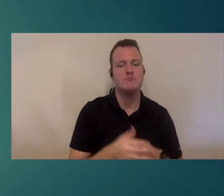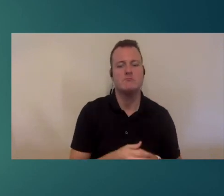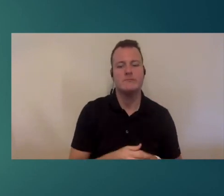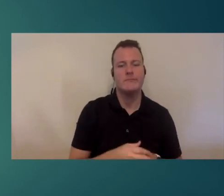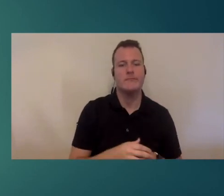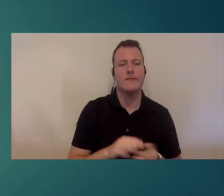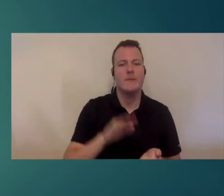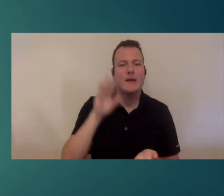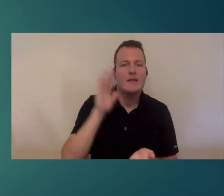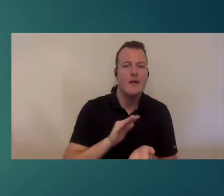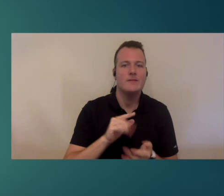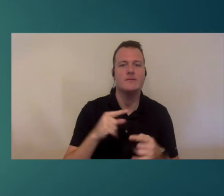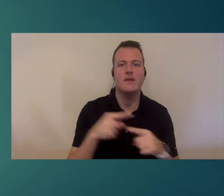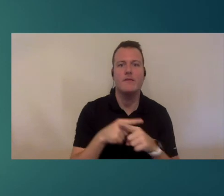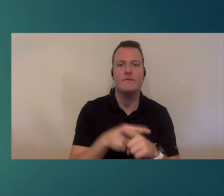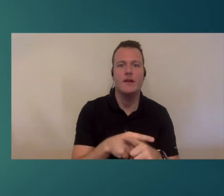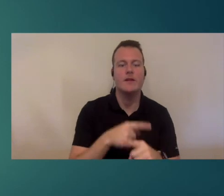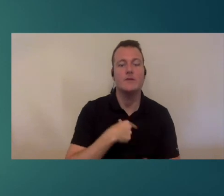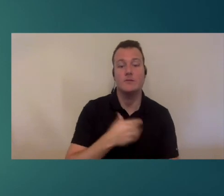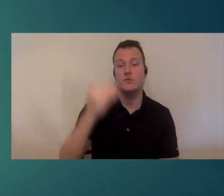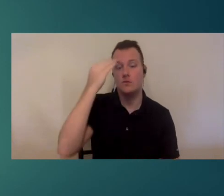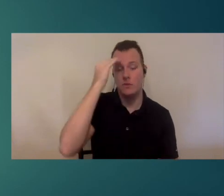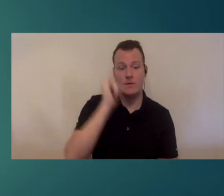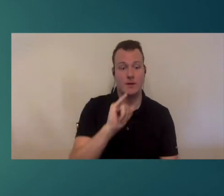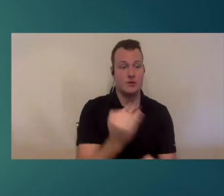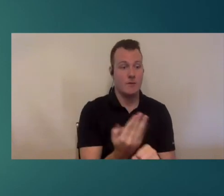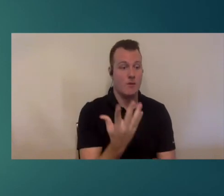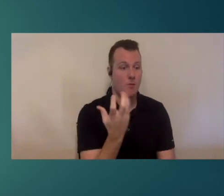in that area because you're gonna know is this a position I want to take or not.